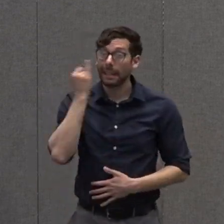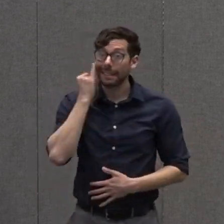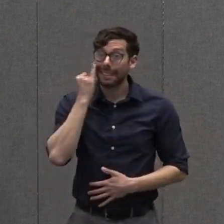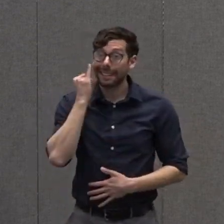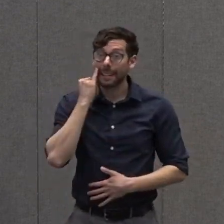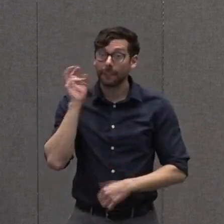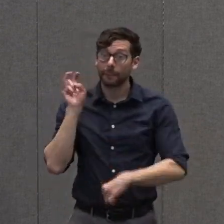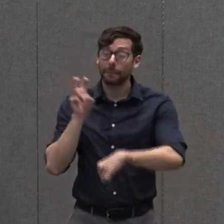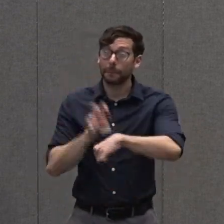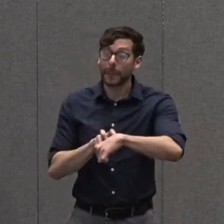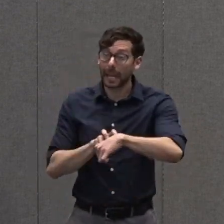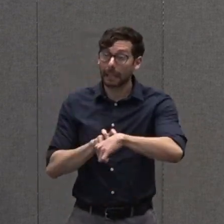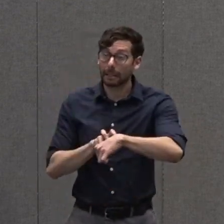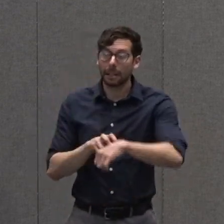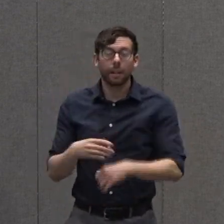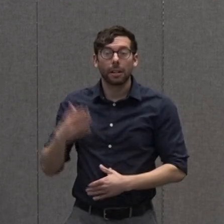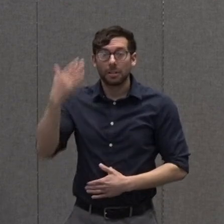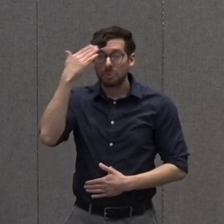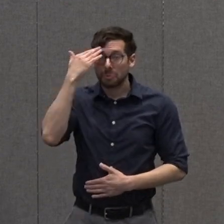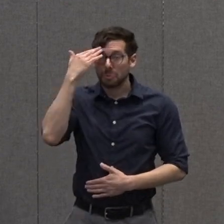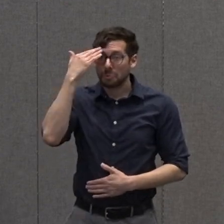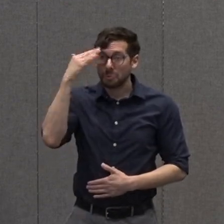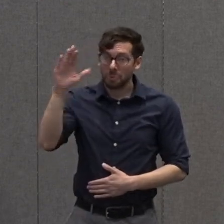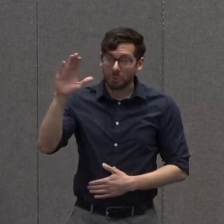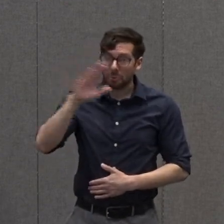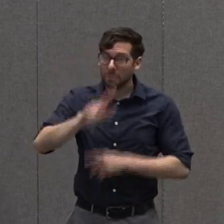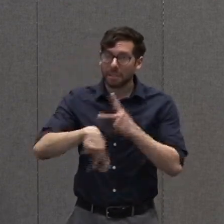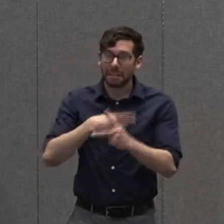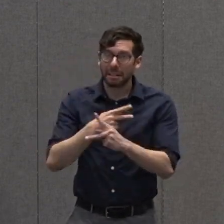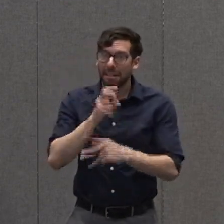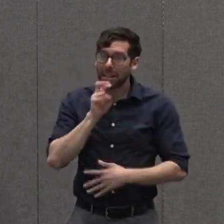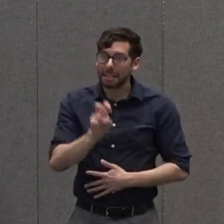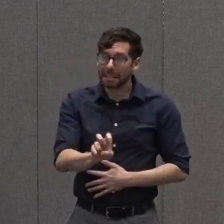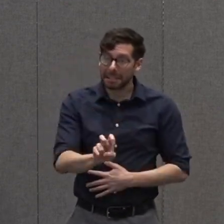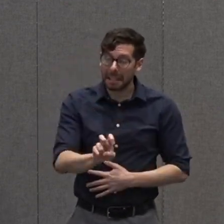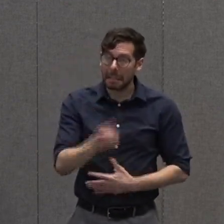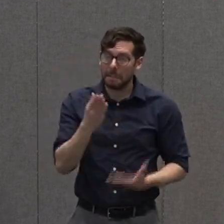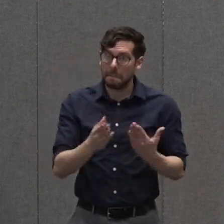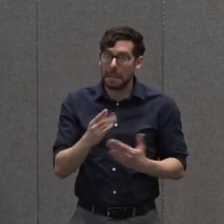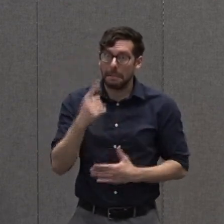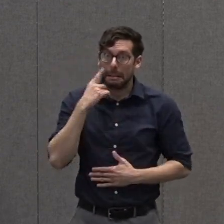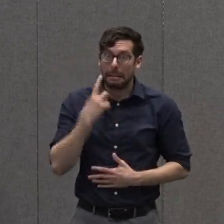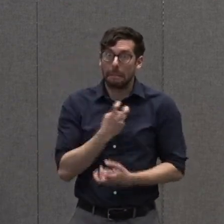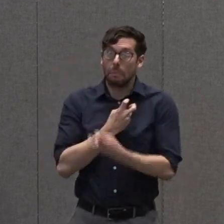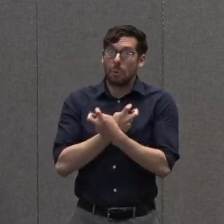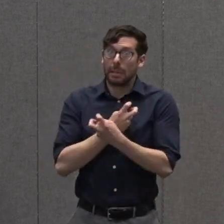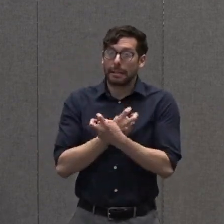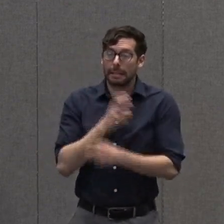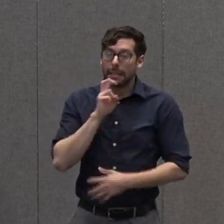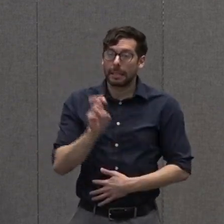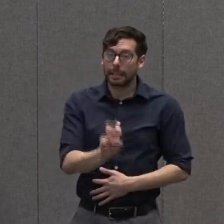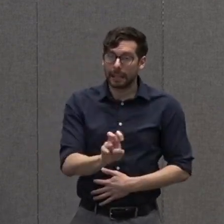You suspect it could be a venomous snake, first, let your parents know and get to the hospital.